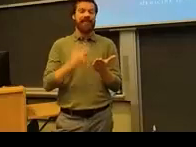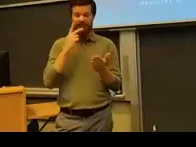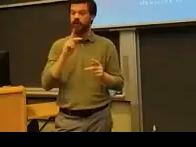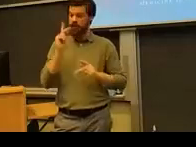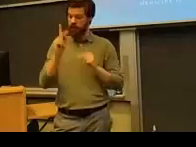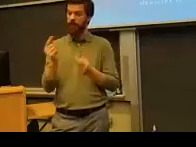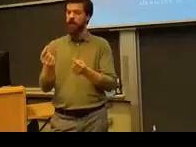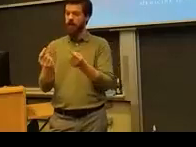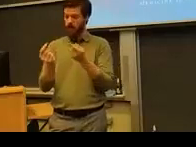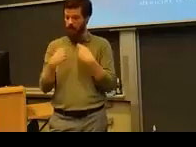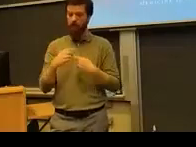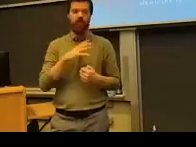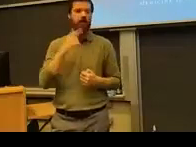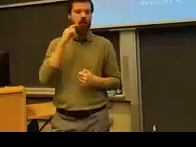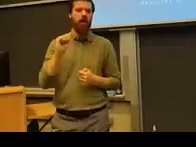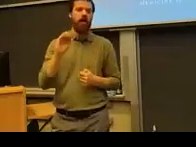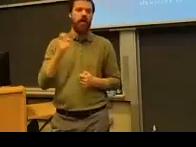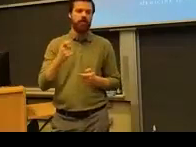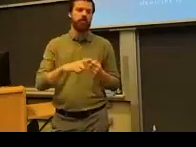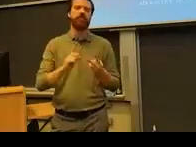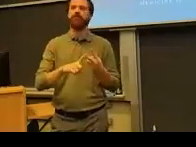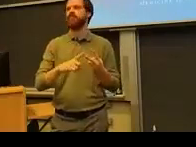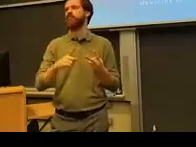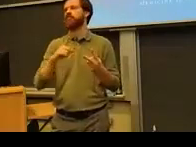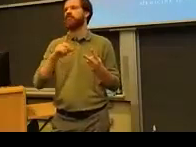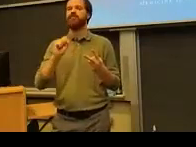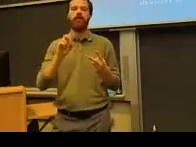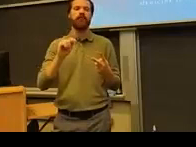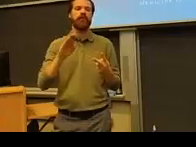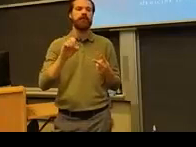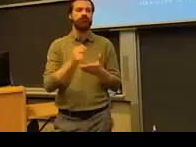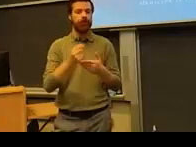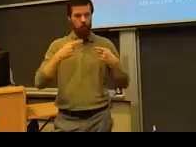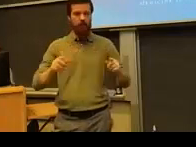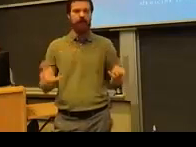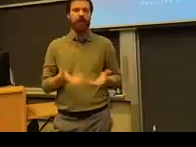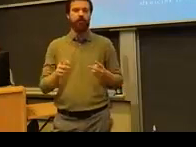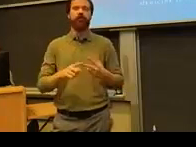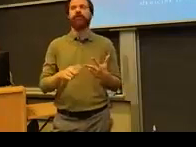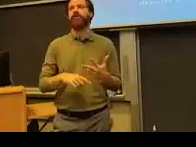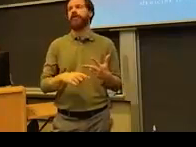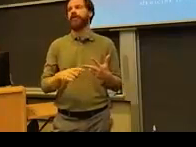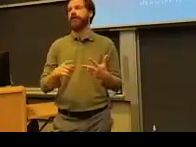get their antibiotics people accessing substance treatment while they're here um the staff I work